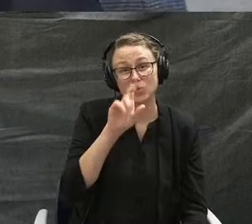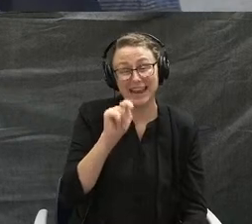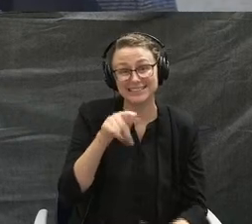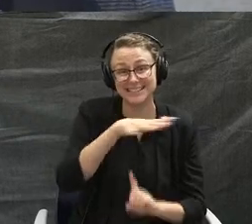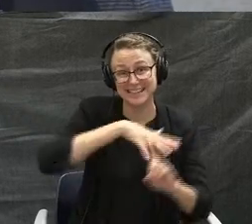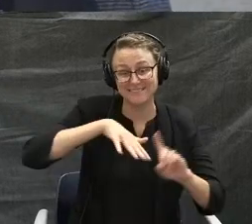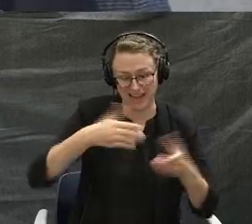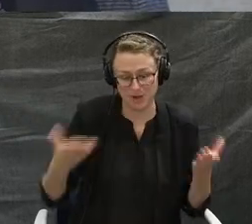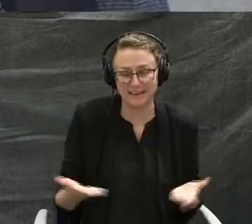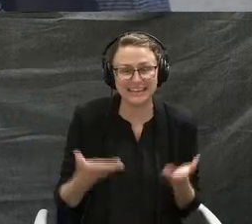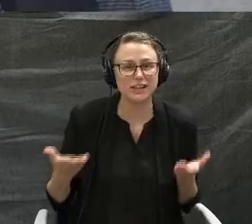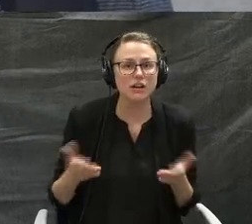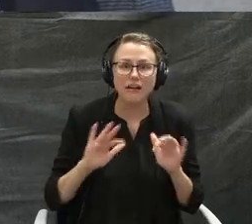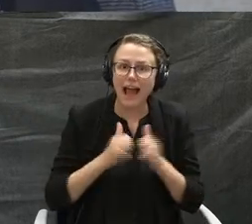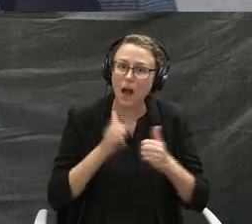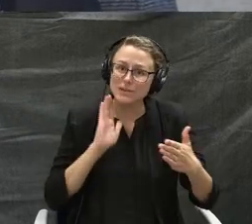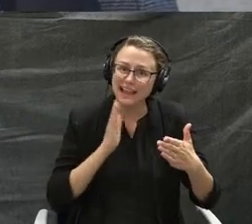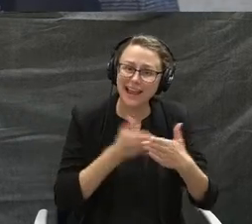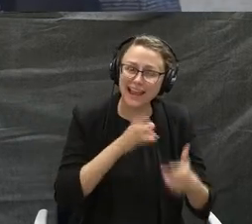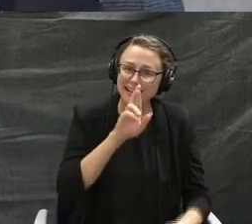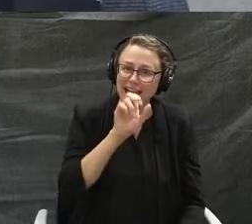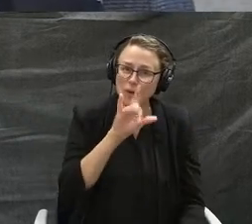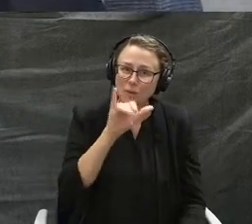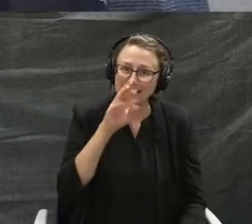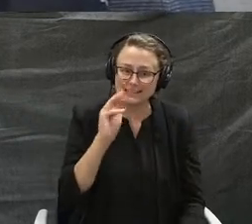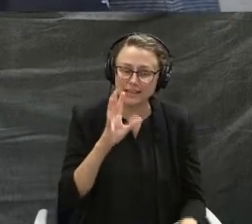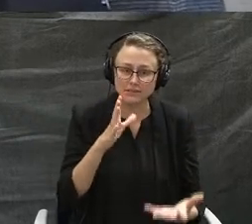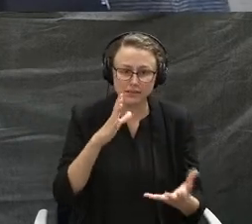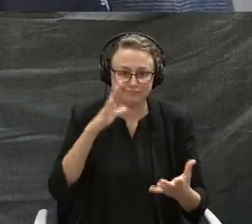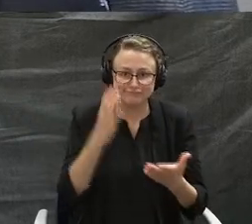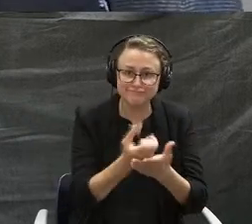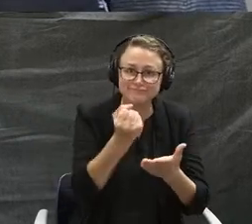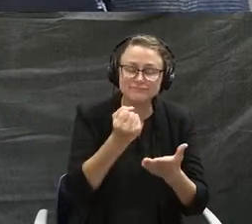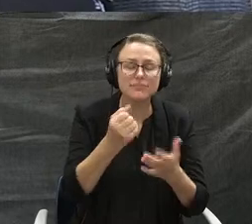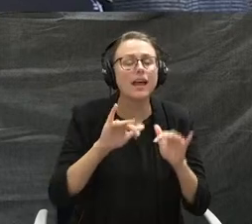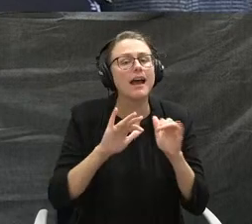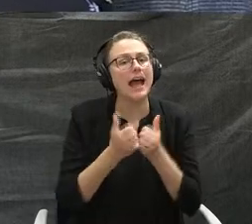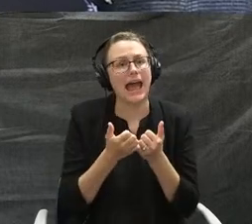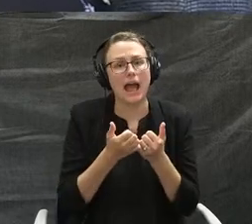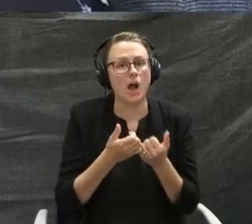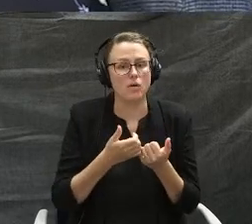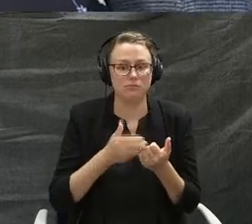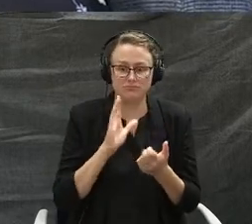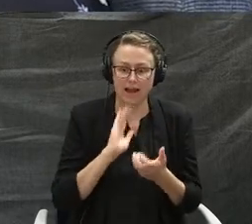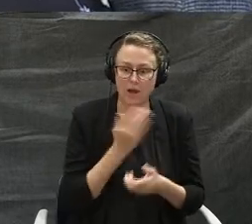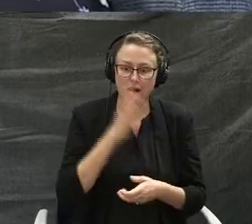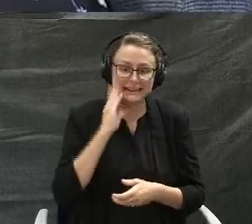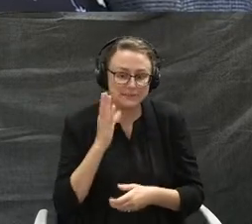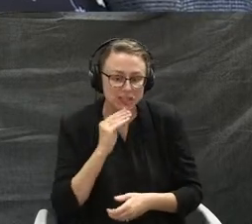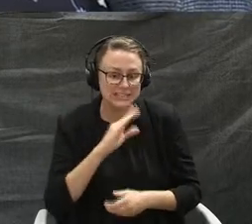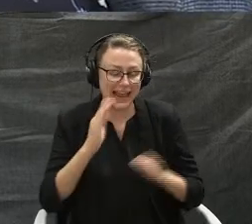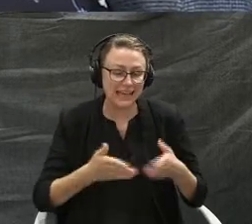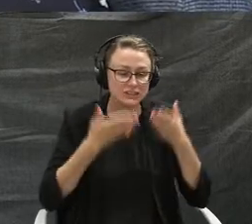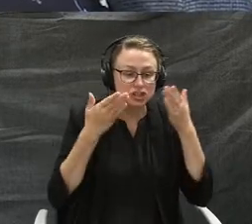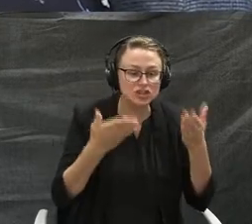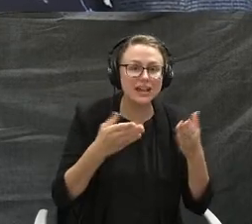schools? How is anti racism achieved by the goals? How are the experiences and suggestions of BIPOC